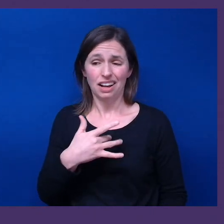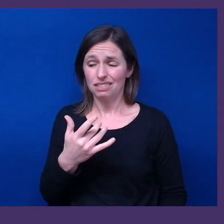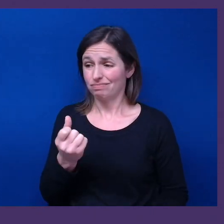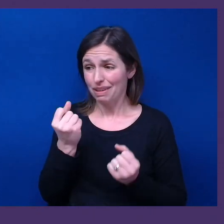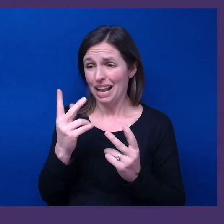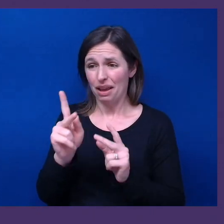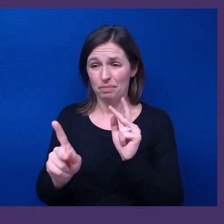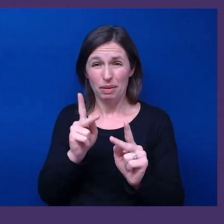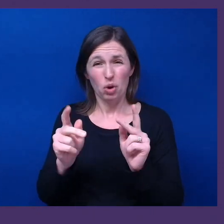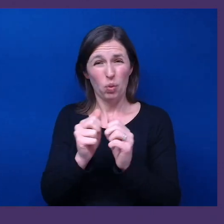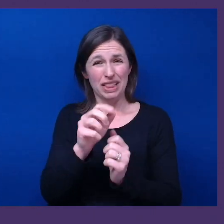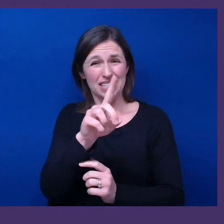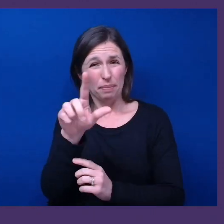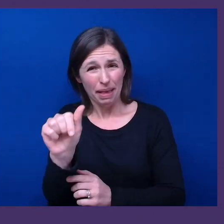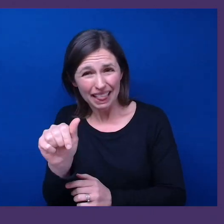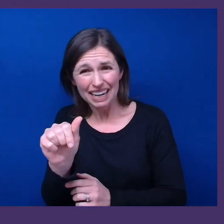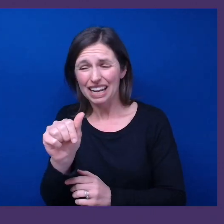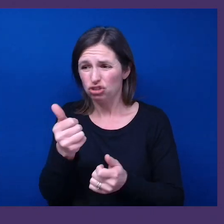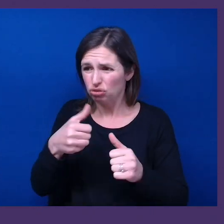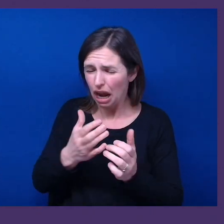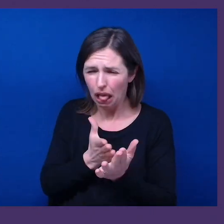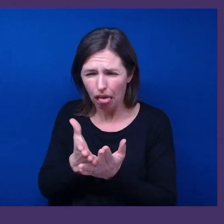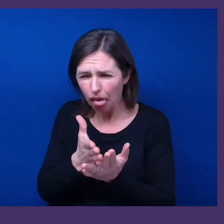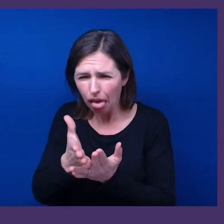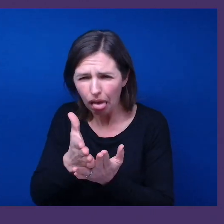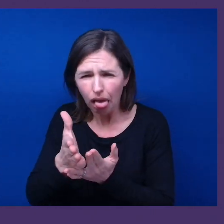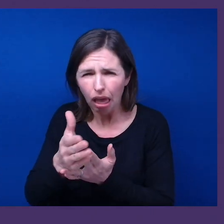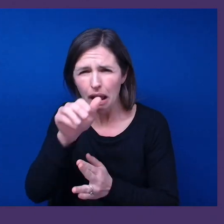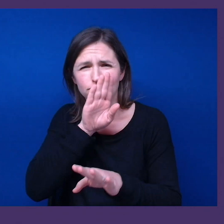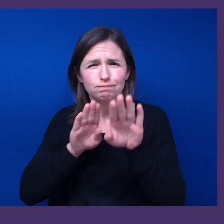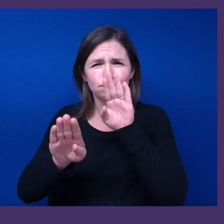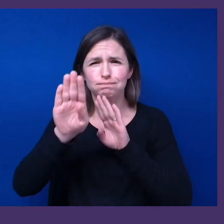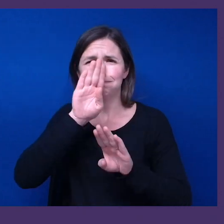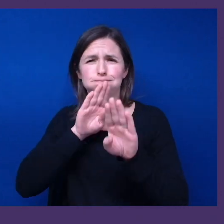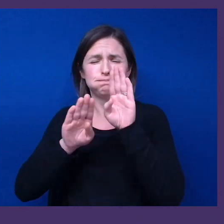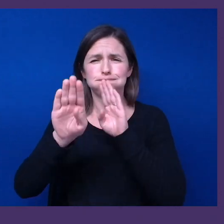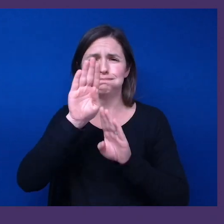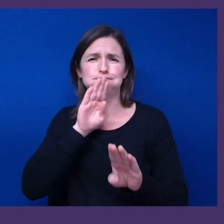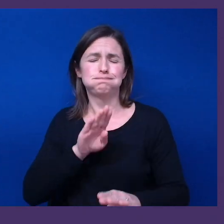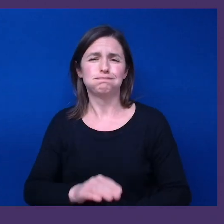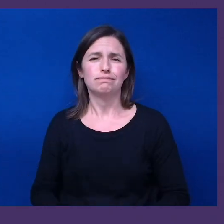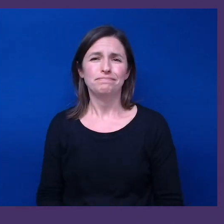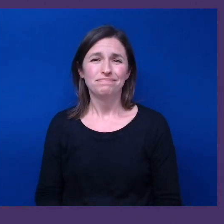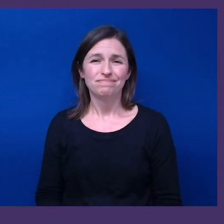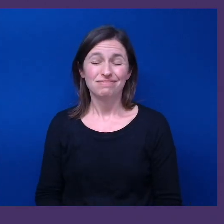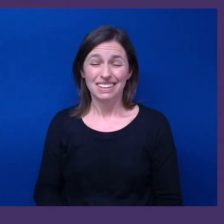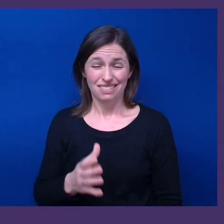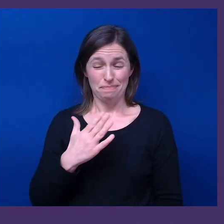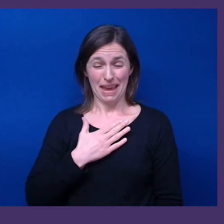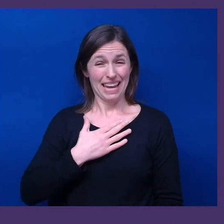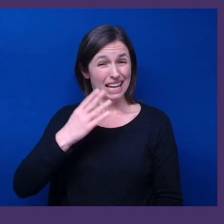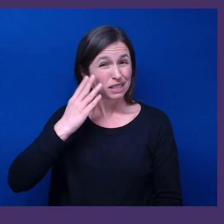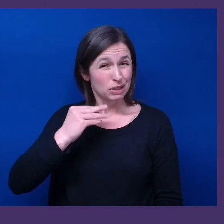that was not designed with us in mind. So, these experiences led me to create a talent agency